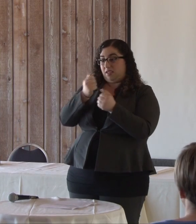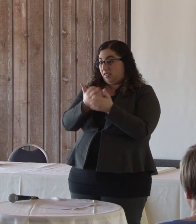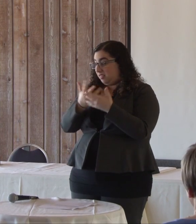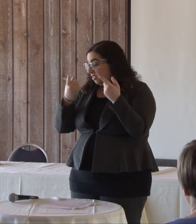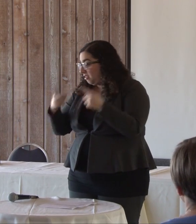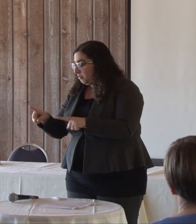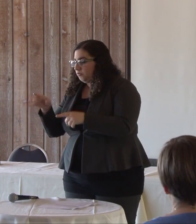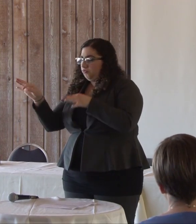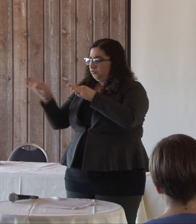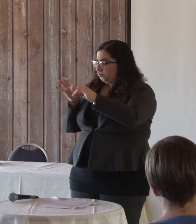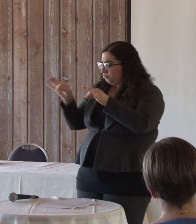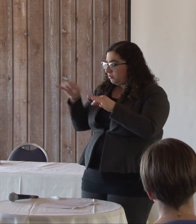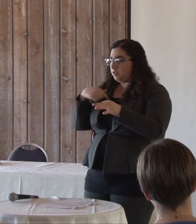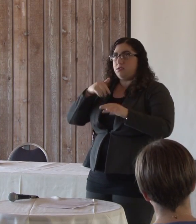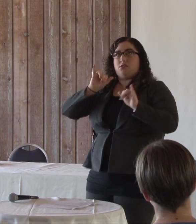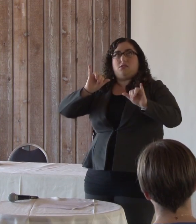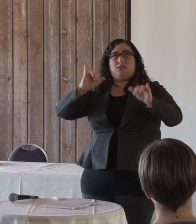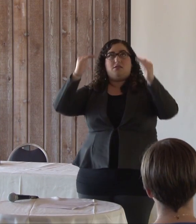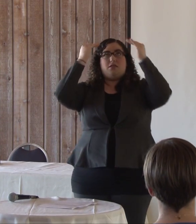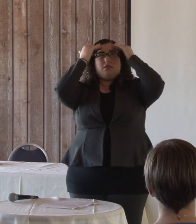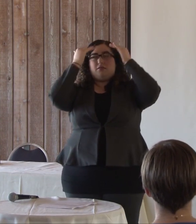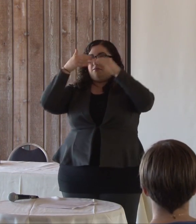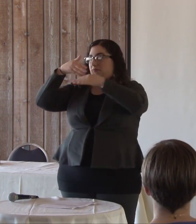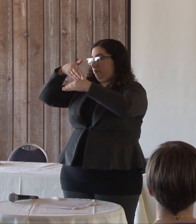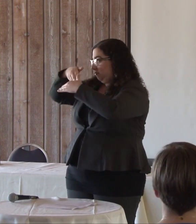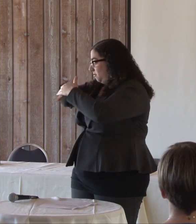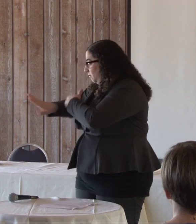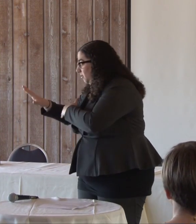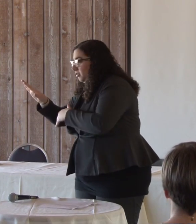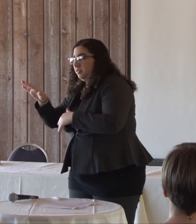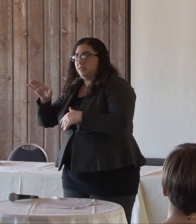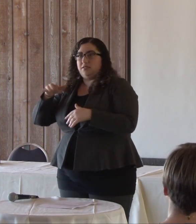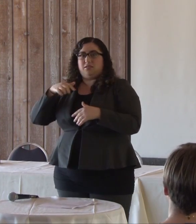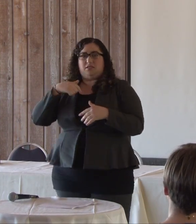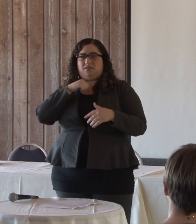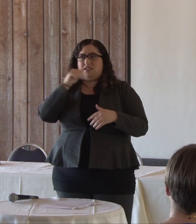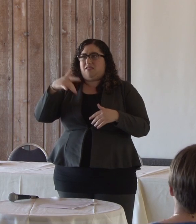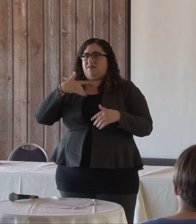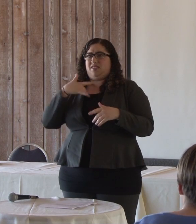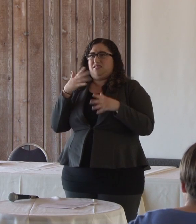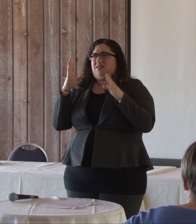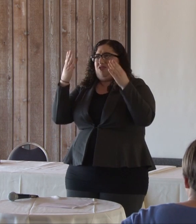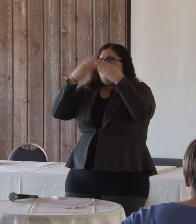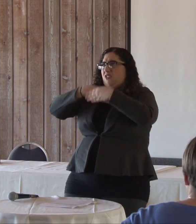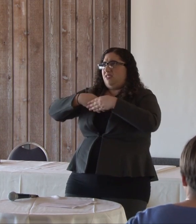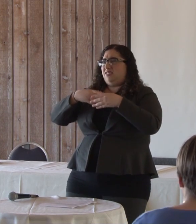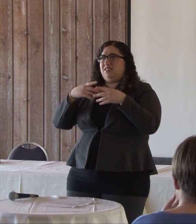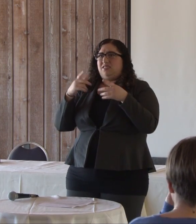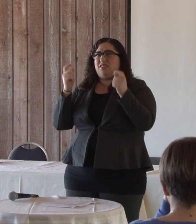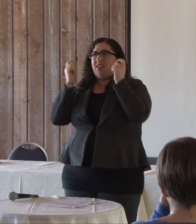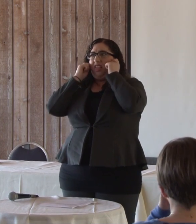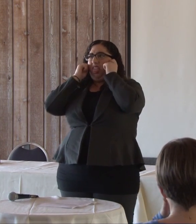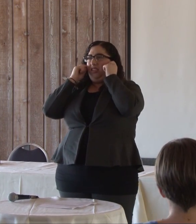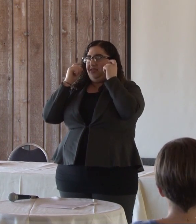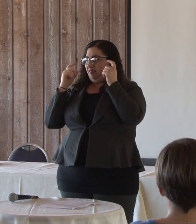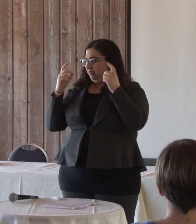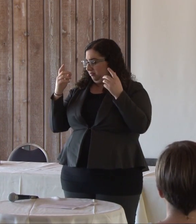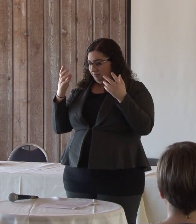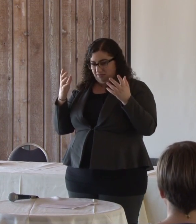That could give me the access to the language that I needed that could tell me before I enter the box. What was happening so I knew what to expect.